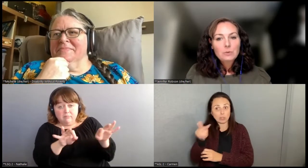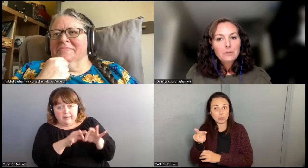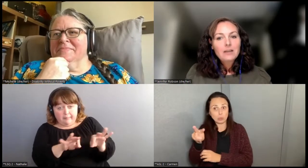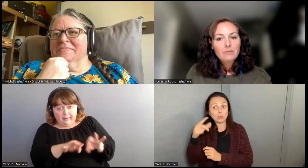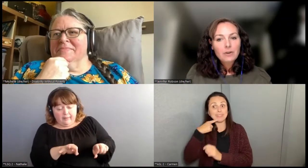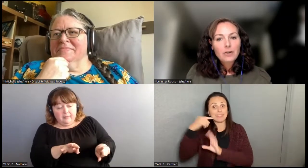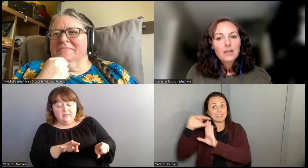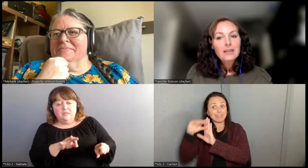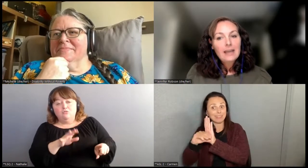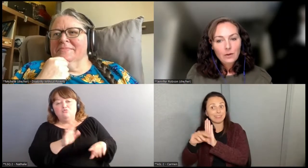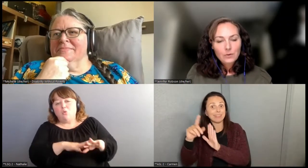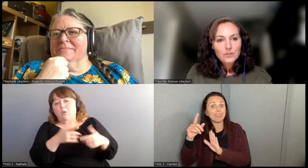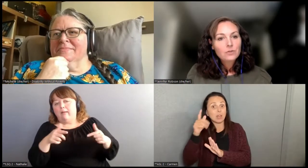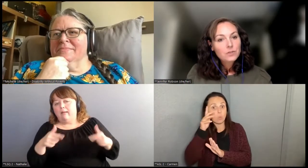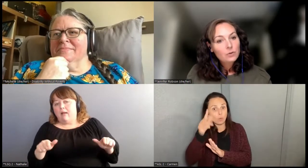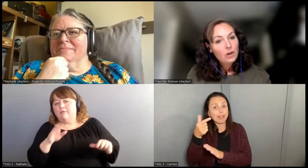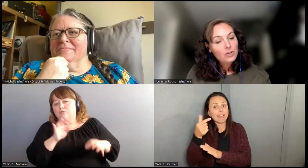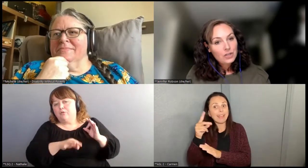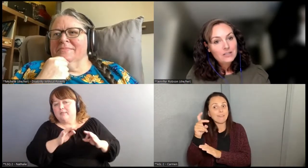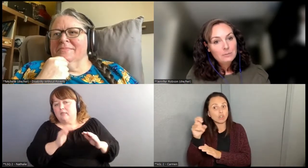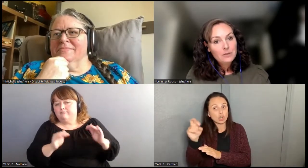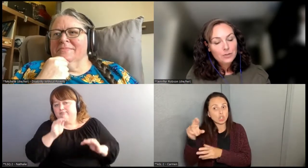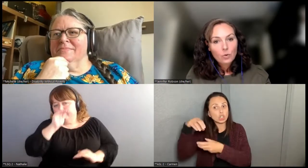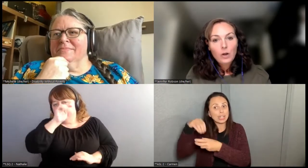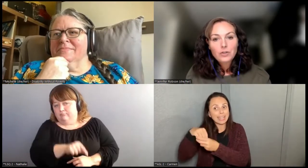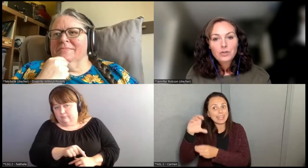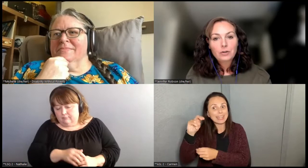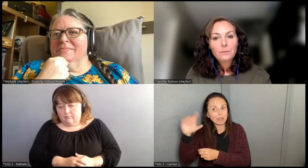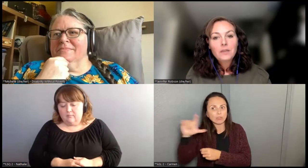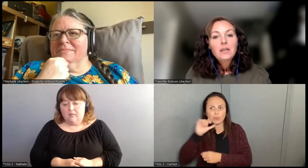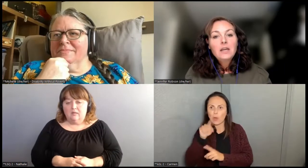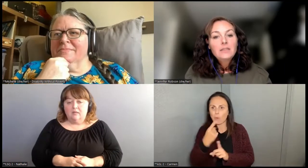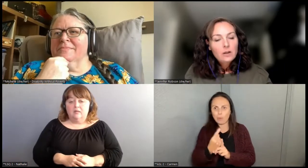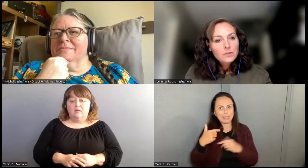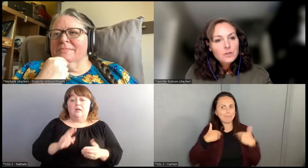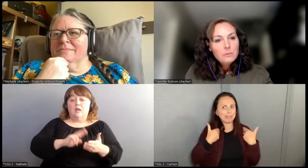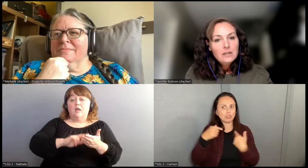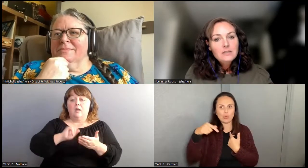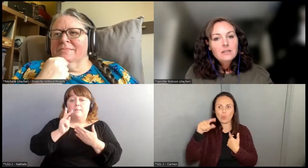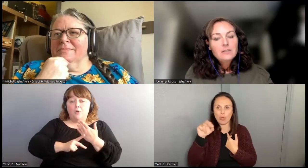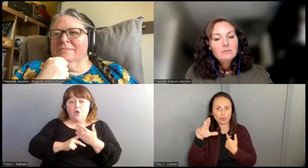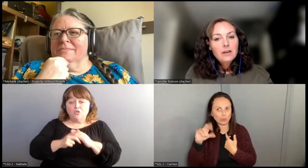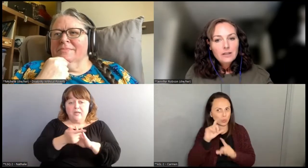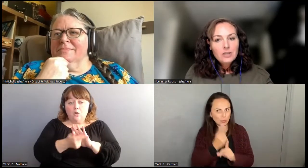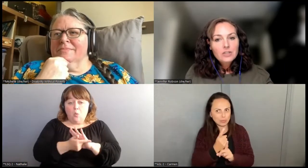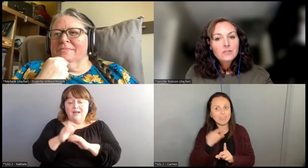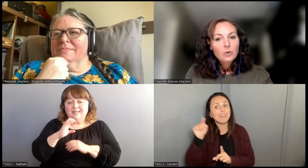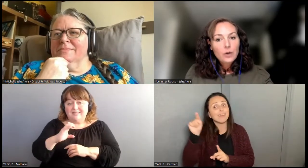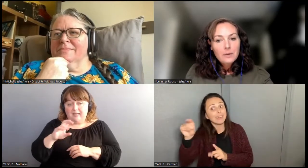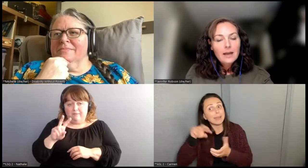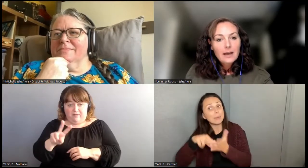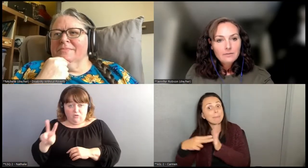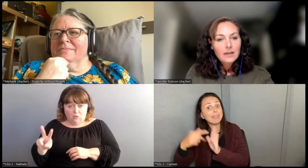WILL BE GOVERNOR IN COUNCIL, NOT JUST MINISTER QUALTROUGH, THAT MEANS THEY ARE GOING TO HAVE